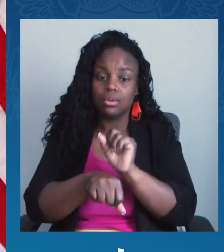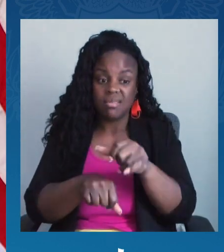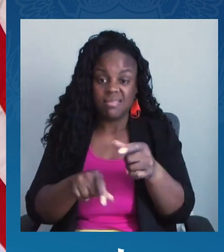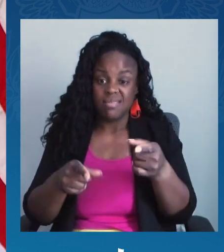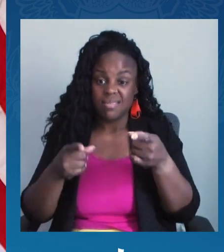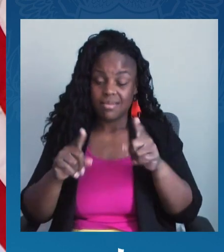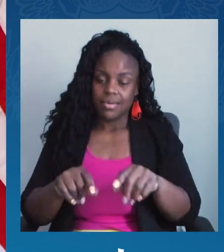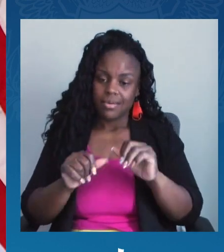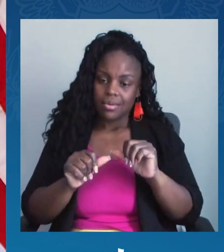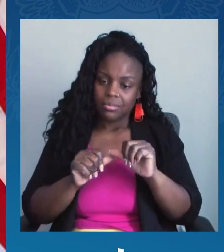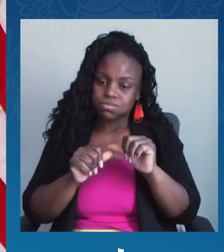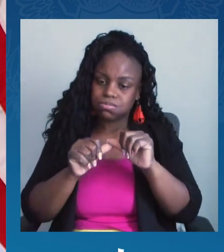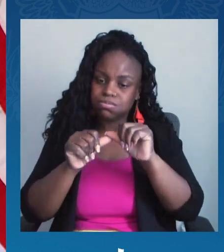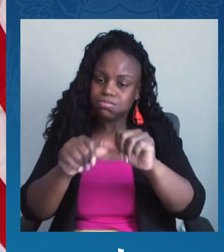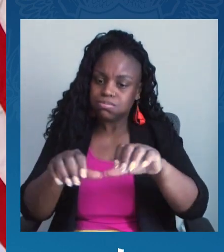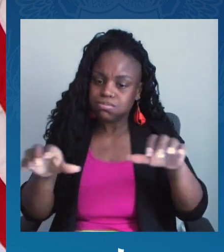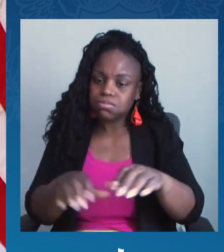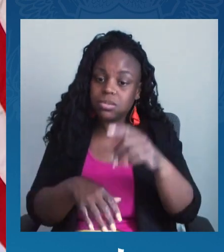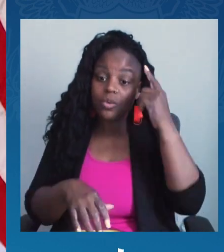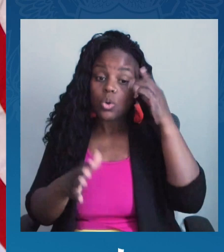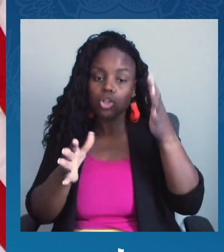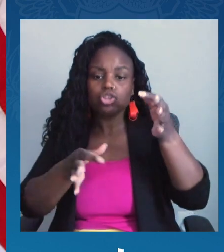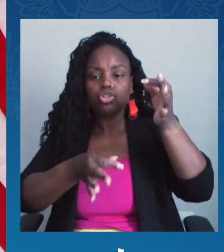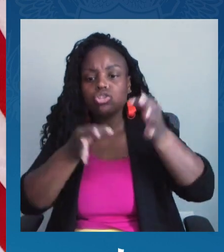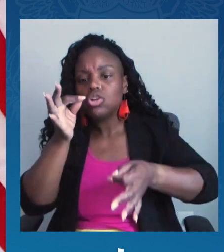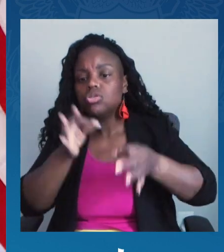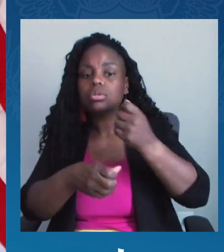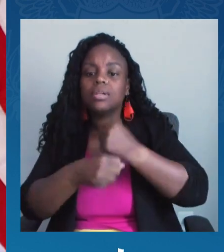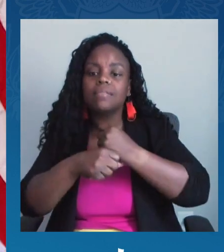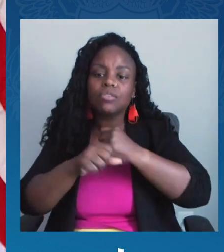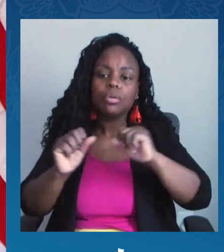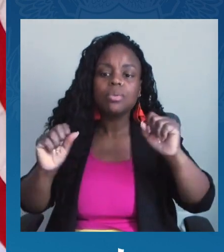for freedom, for liberty led by the Urban League,